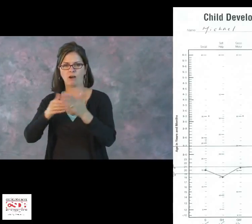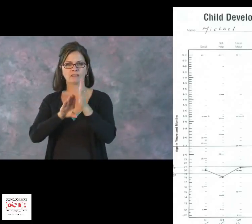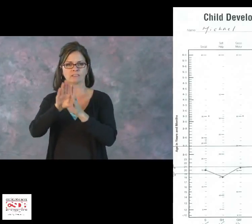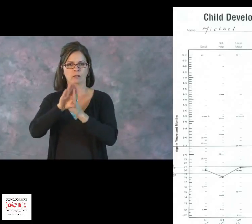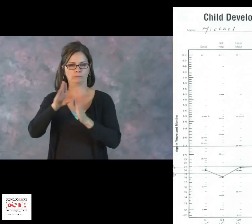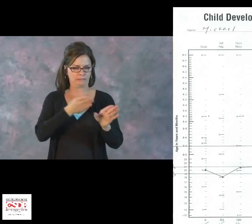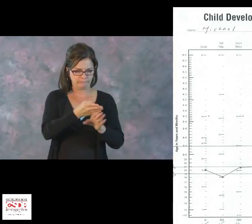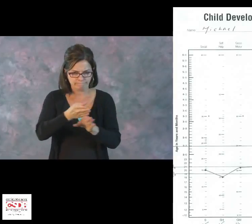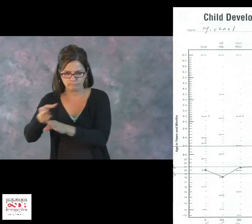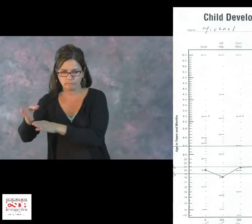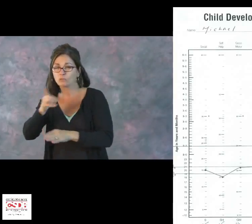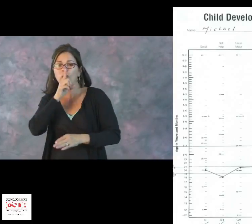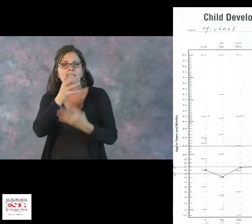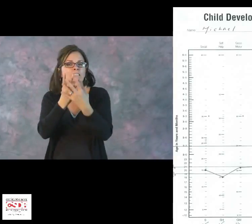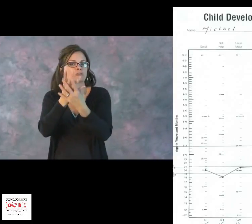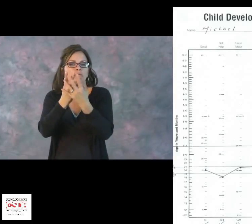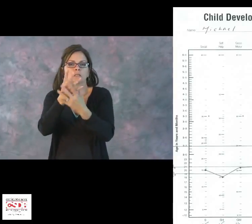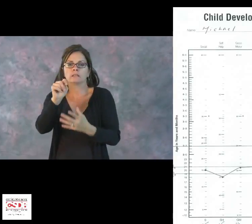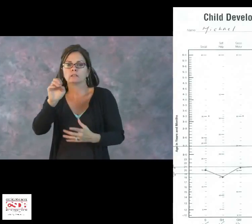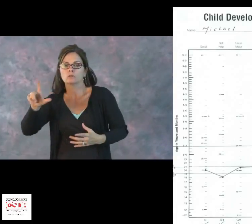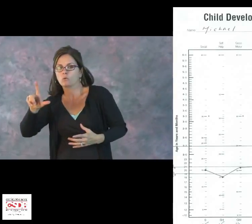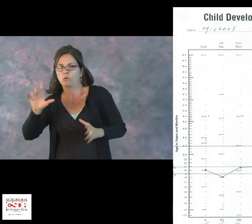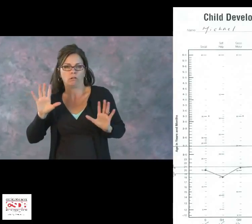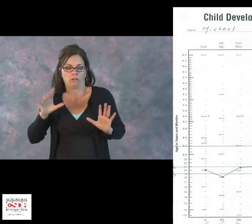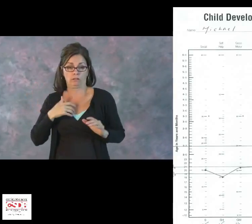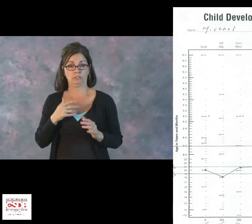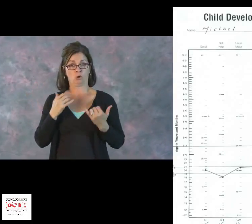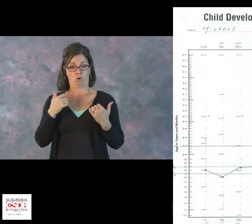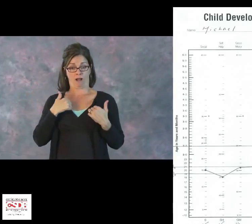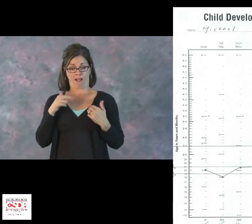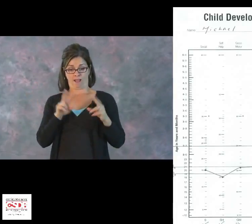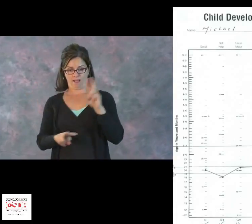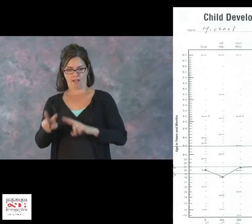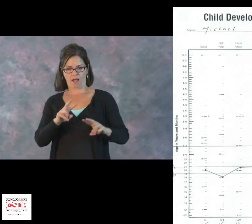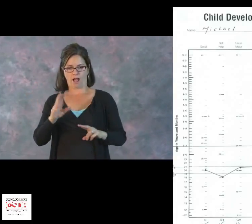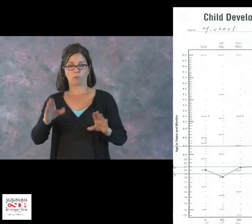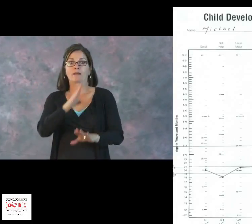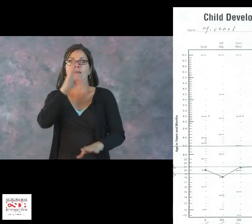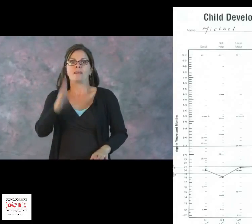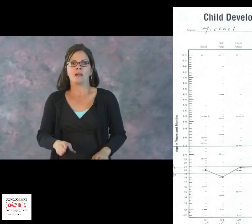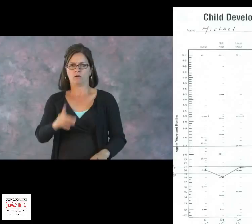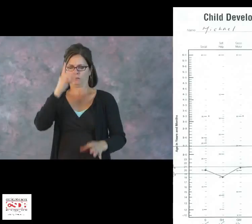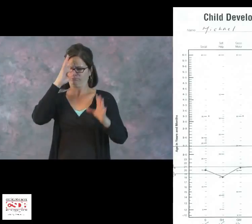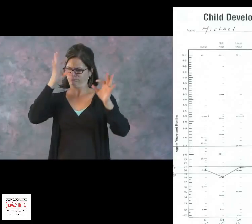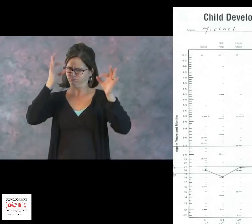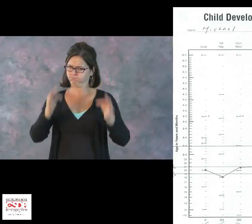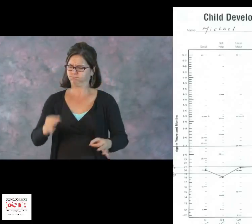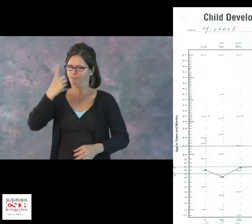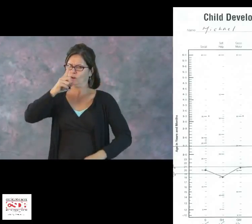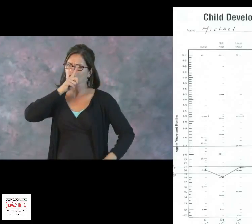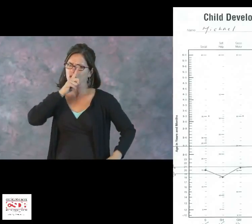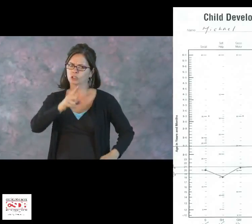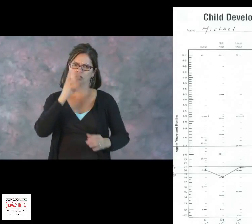From looking at these results, I would never definitively want to say, that he's experiencing cognitive delays,